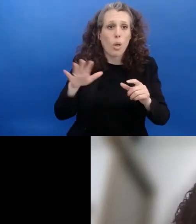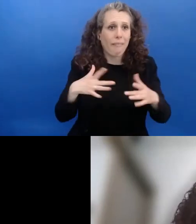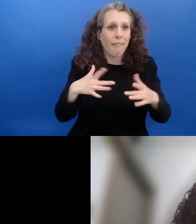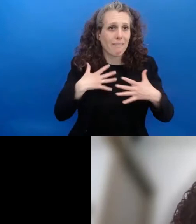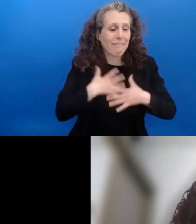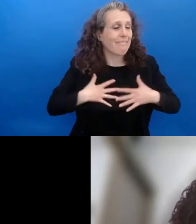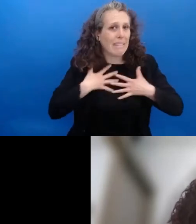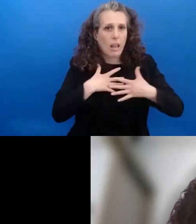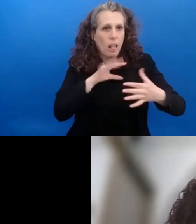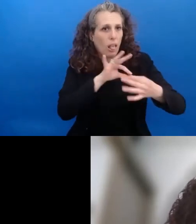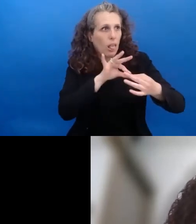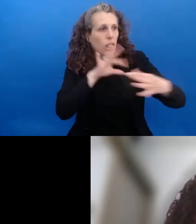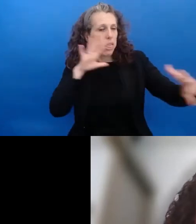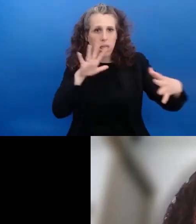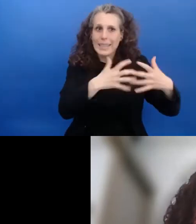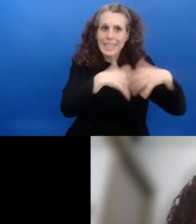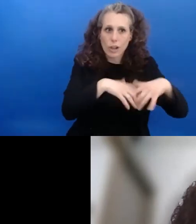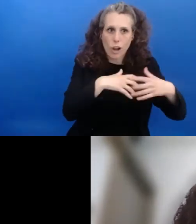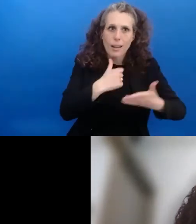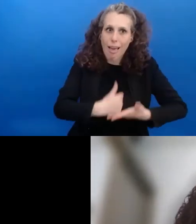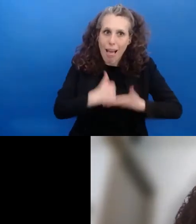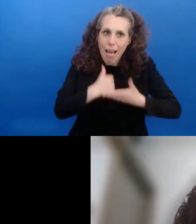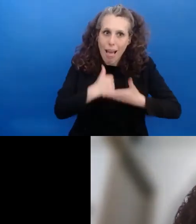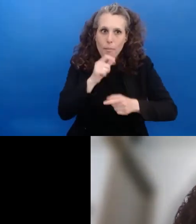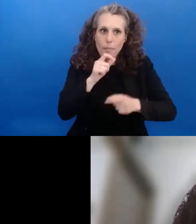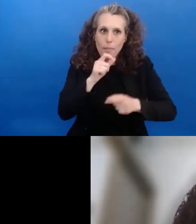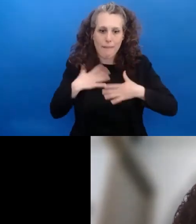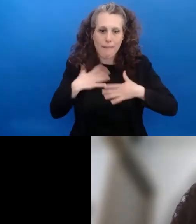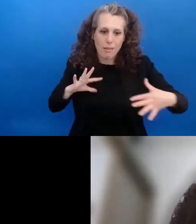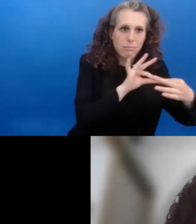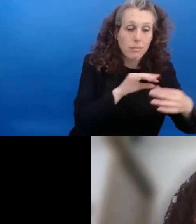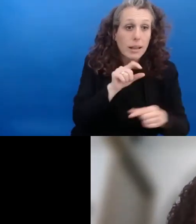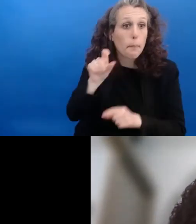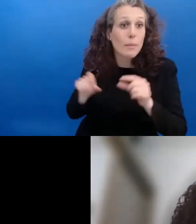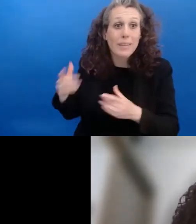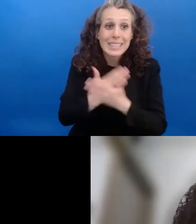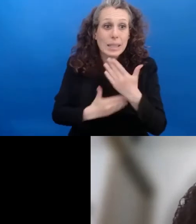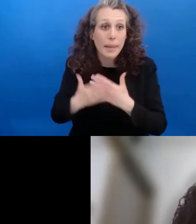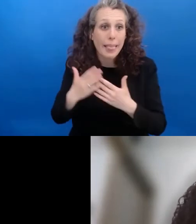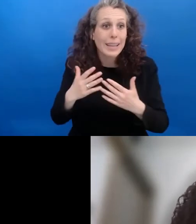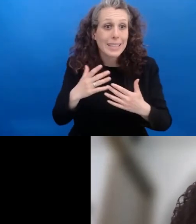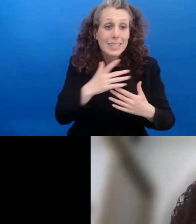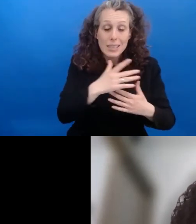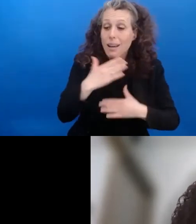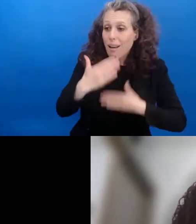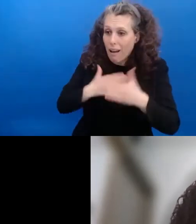many people with intellectual disabilities who has lost their support or had to be isolated